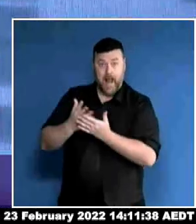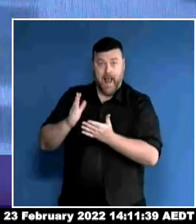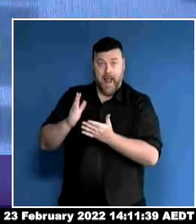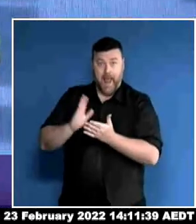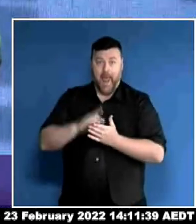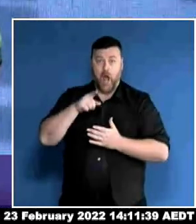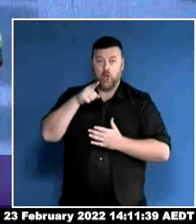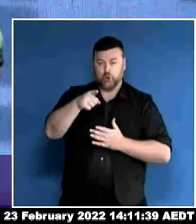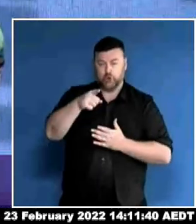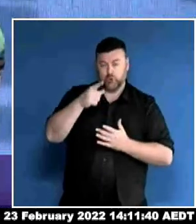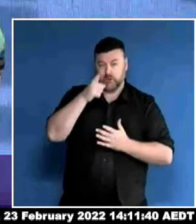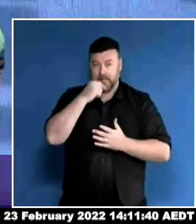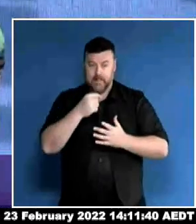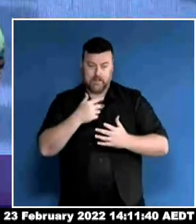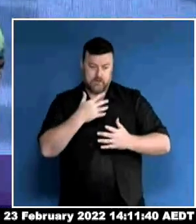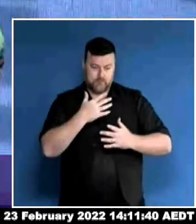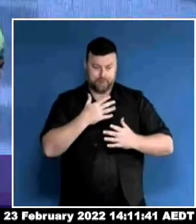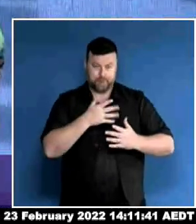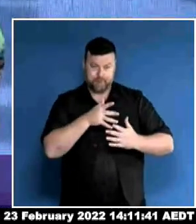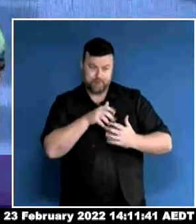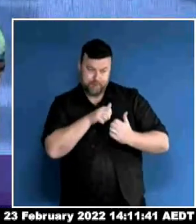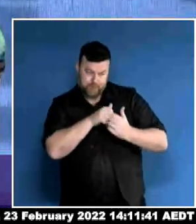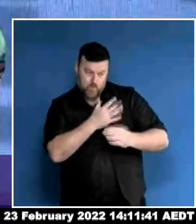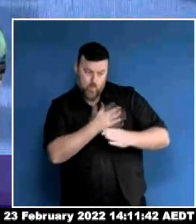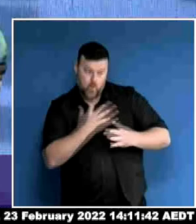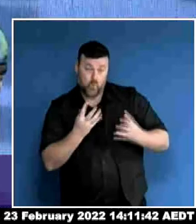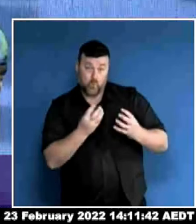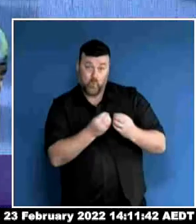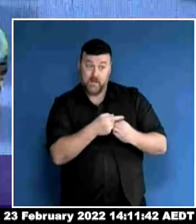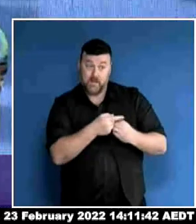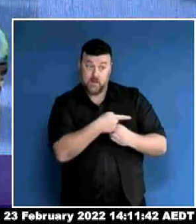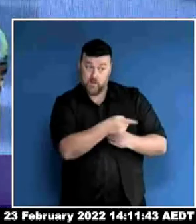with disability, particularly the participants?